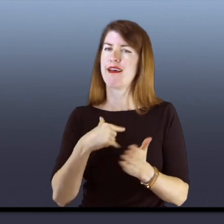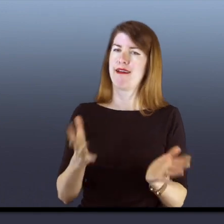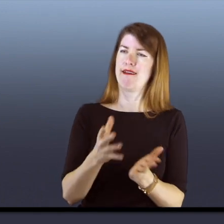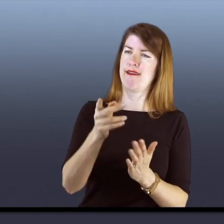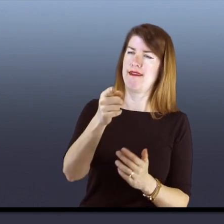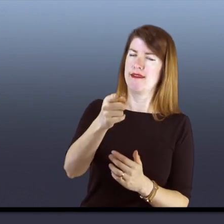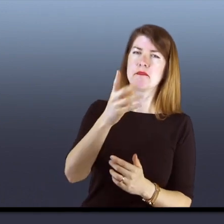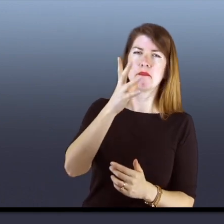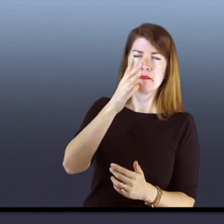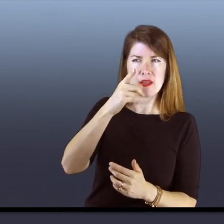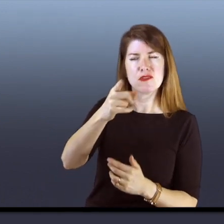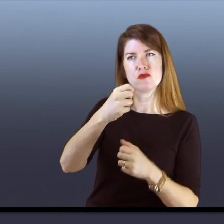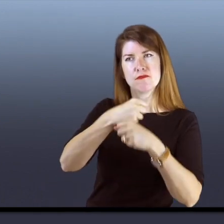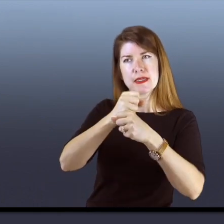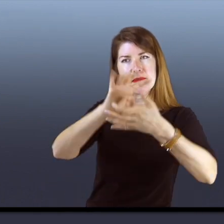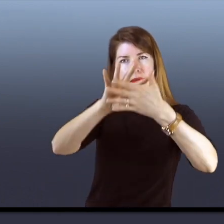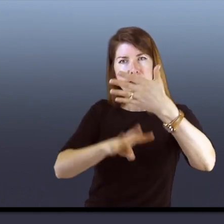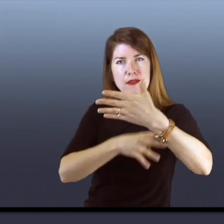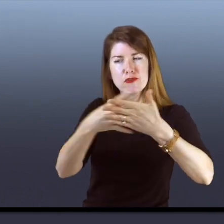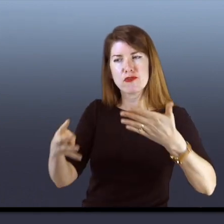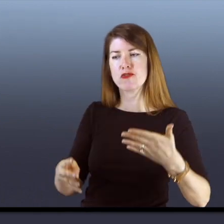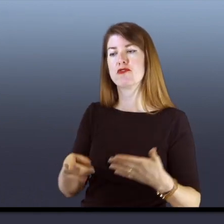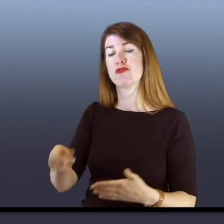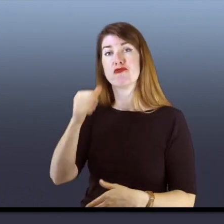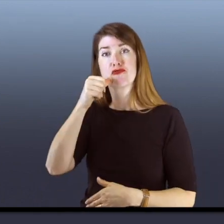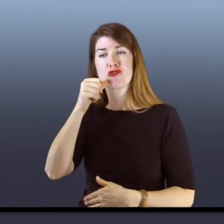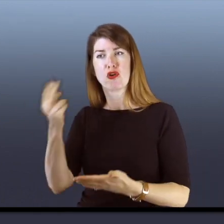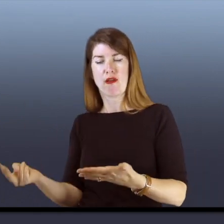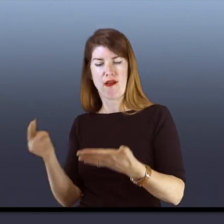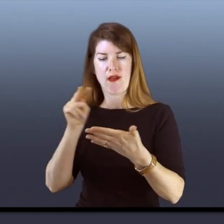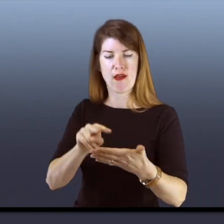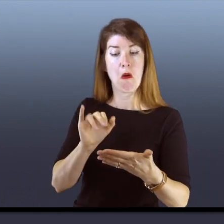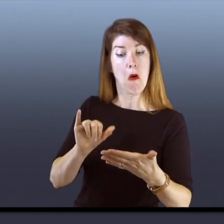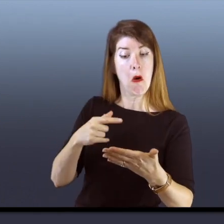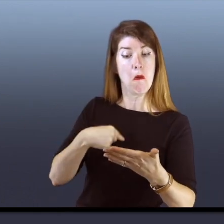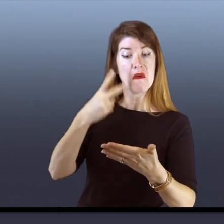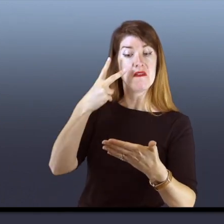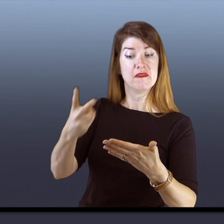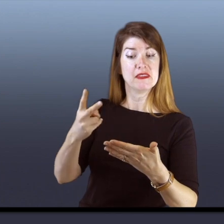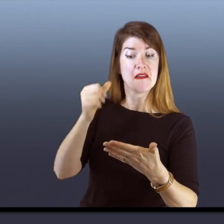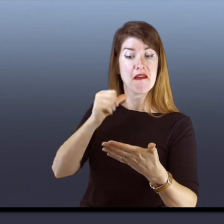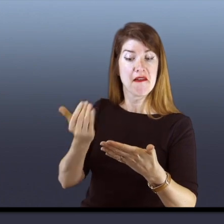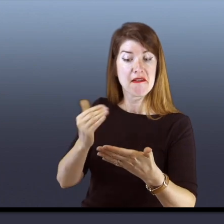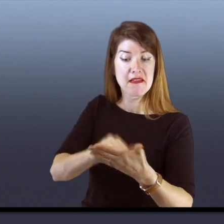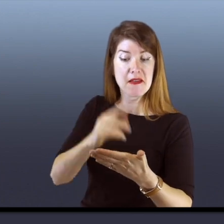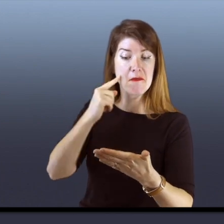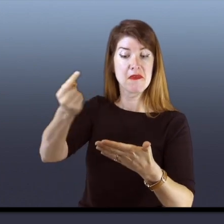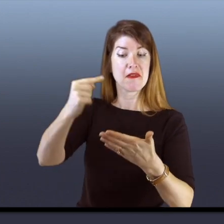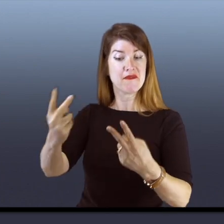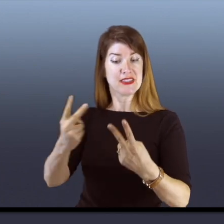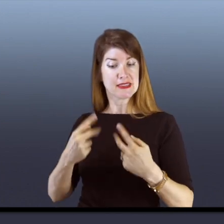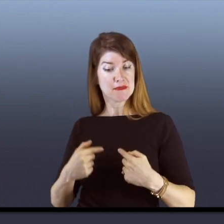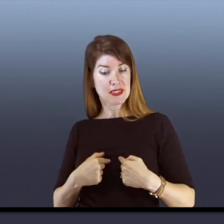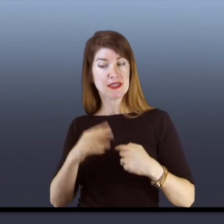and I encourage the parents to make a calendar so that she would know like, when will she be able to visit the aunt? When will the aunt be coming over?